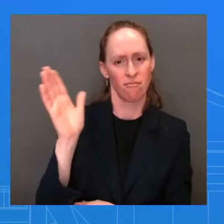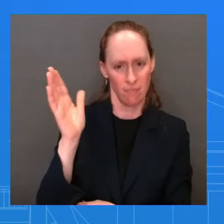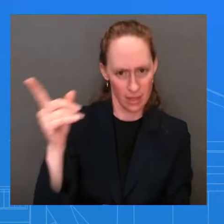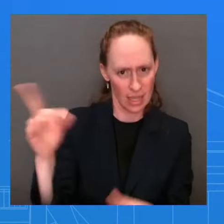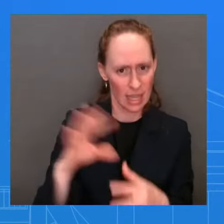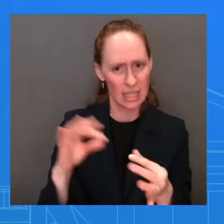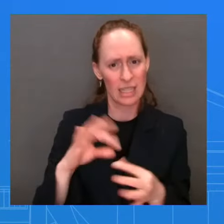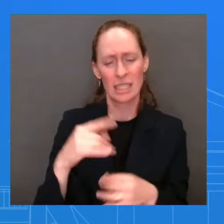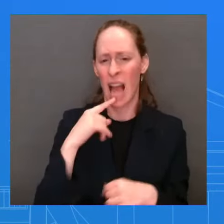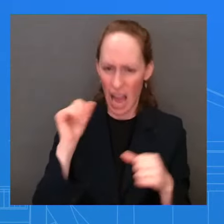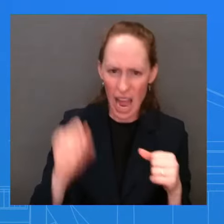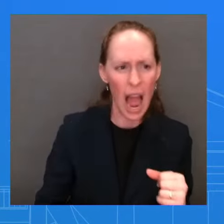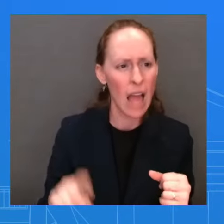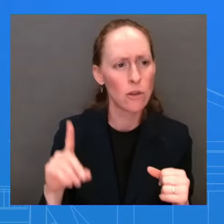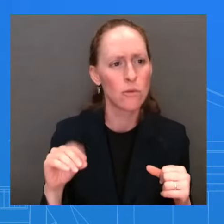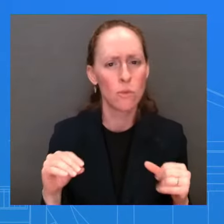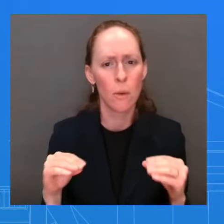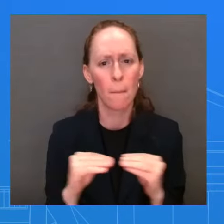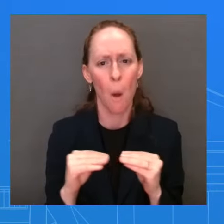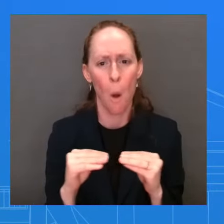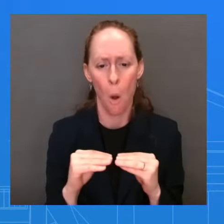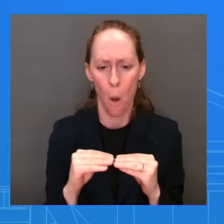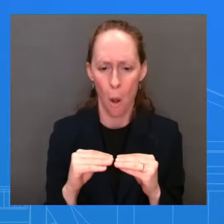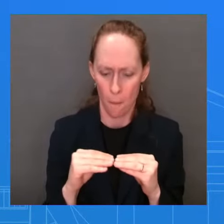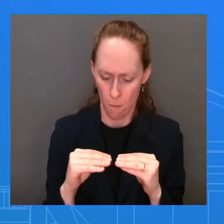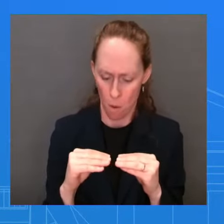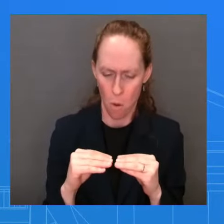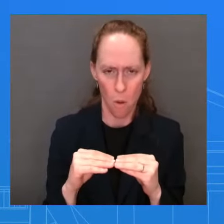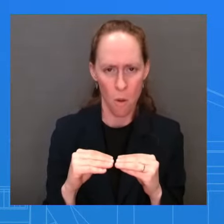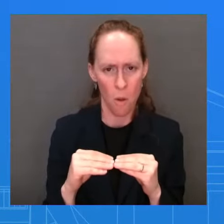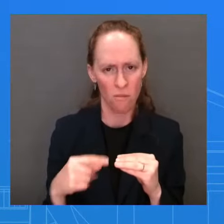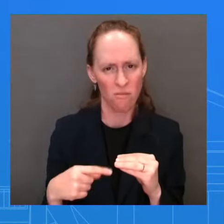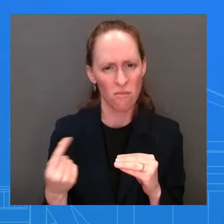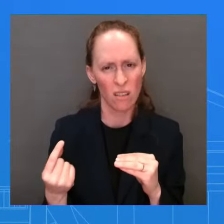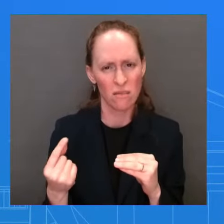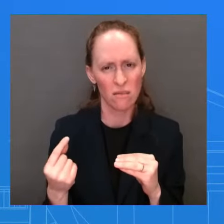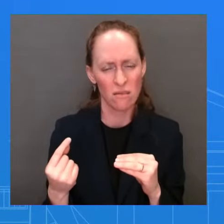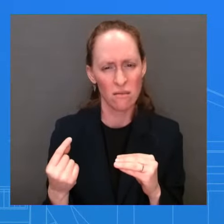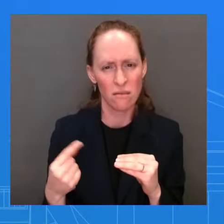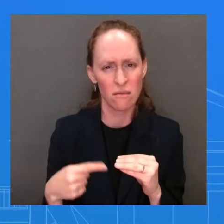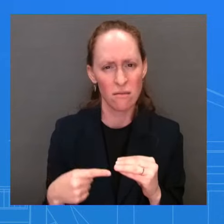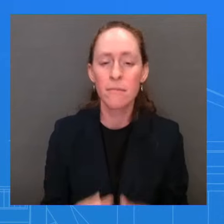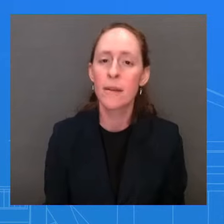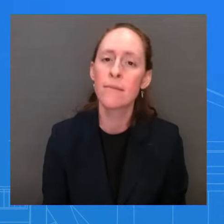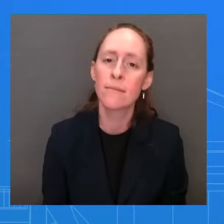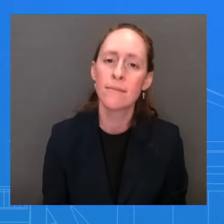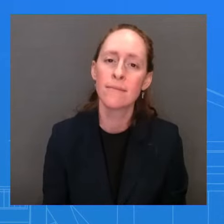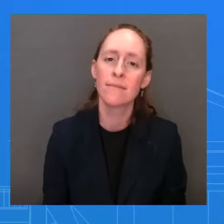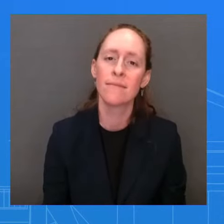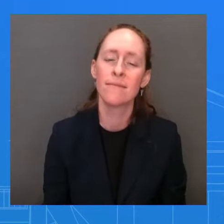What is that "more" that he could be doing right now? Ms. Jean-Pierre: Well, look, he's always going to make sure to take action